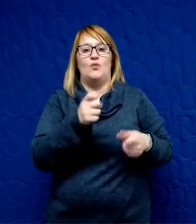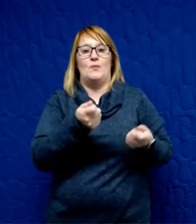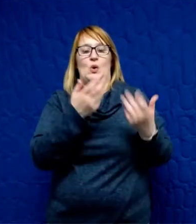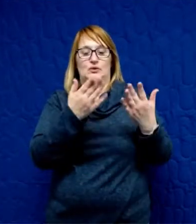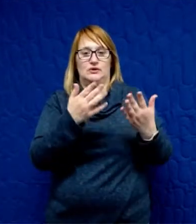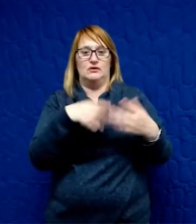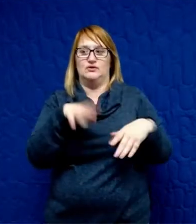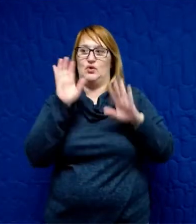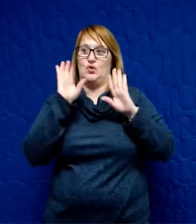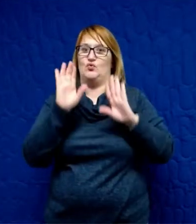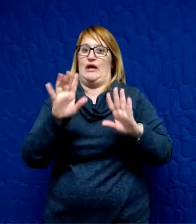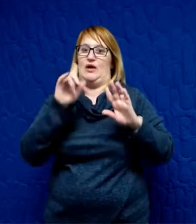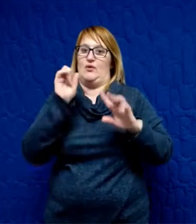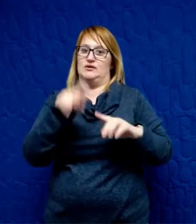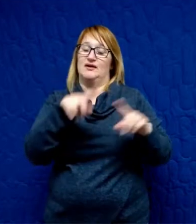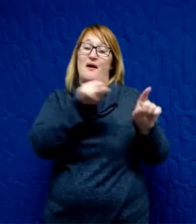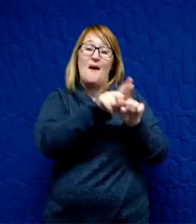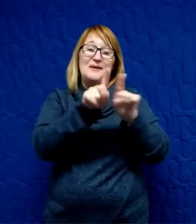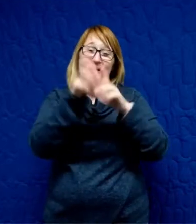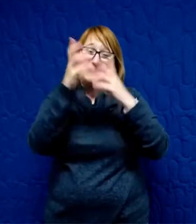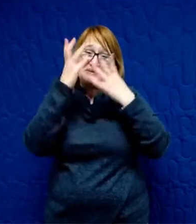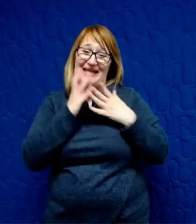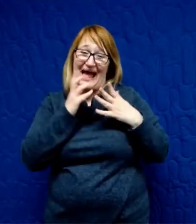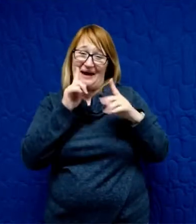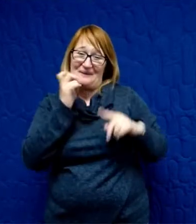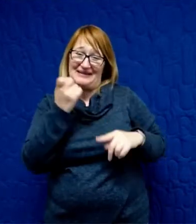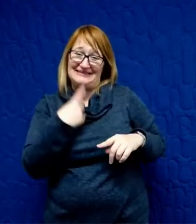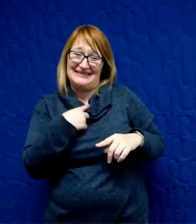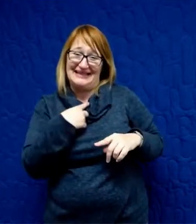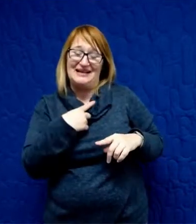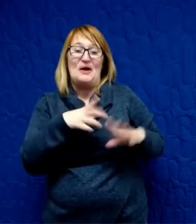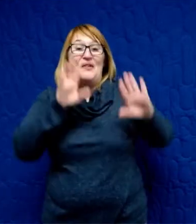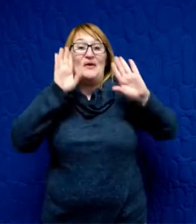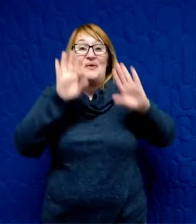question. I know it's also a sad question because the great response is when your